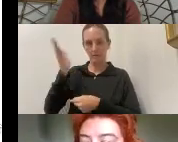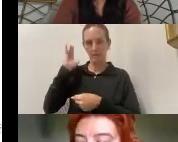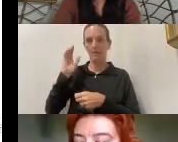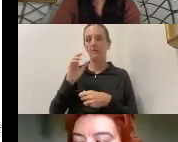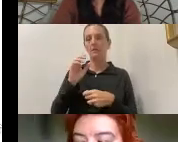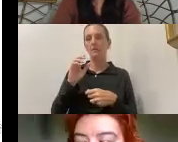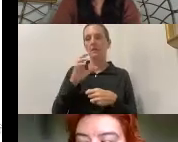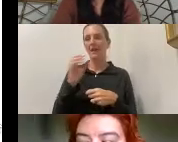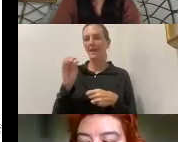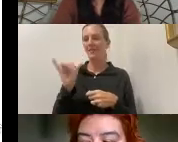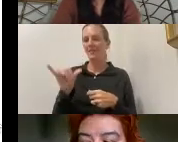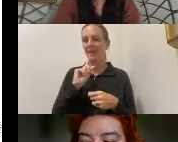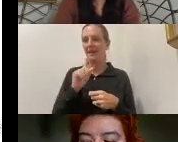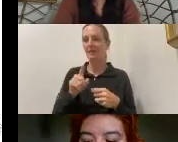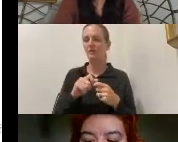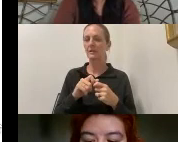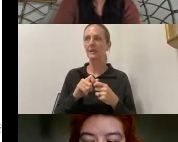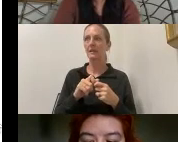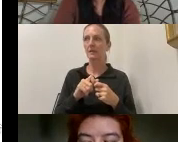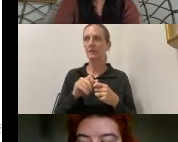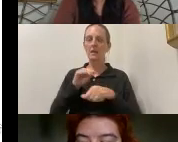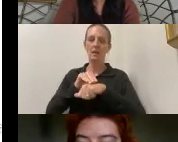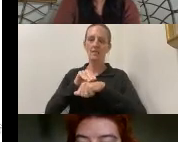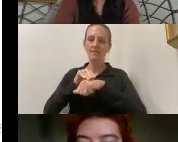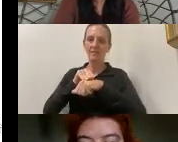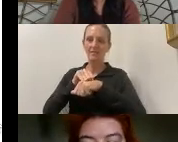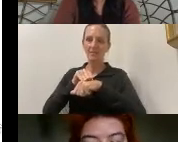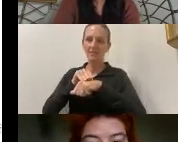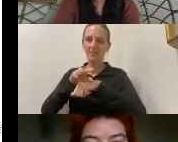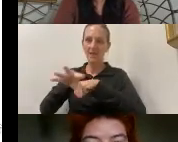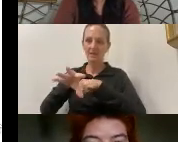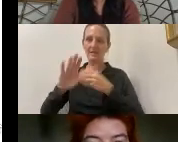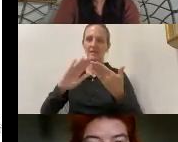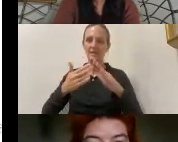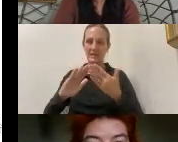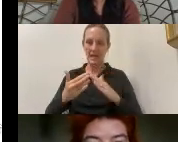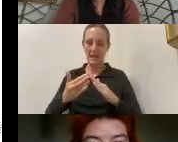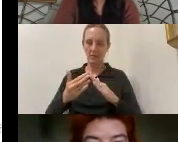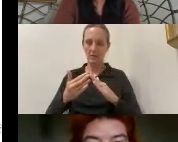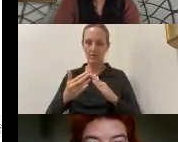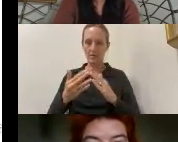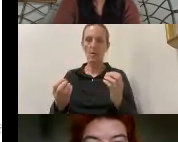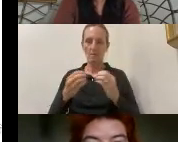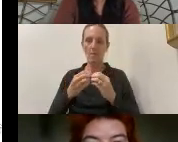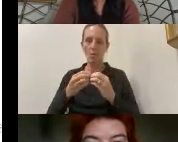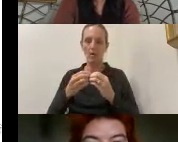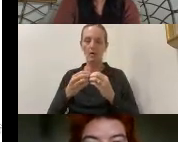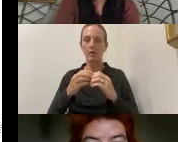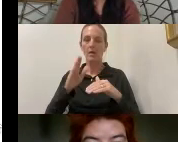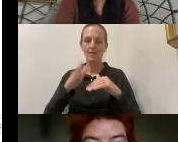That actually affected the town more than our reserve here, our home here, so I don't